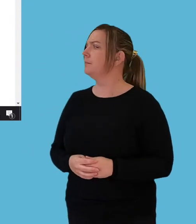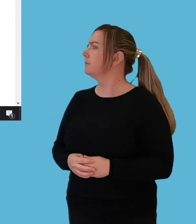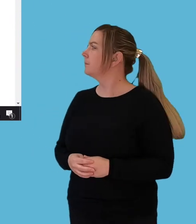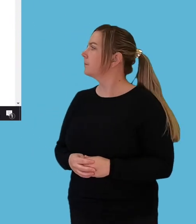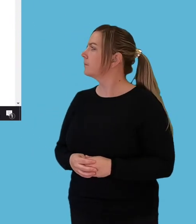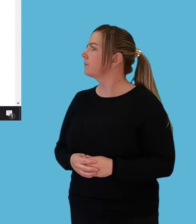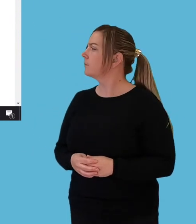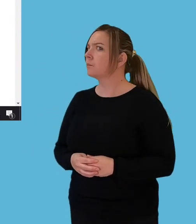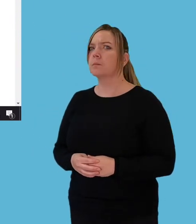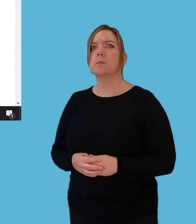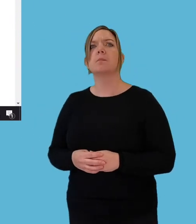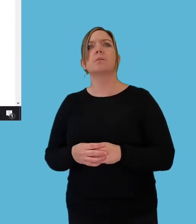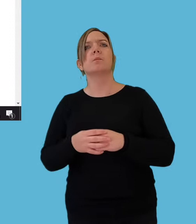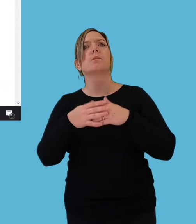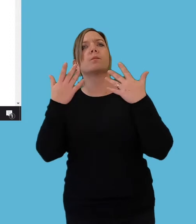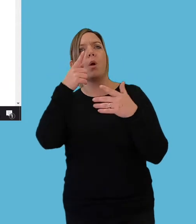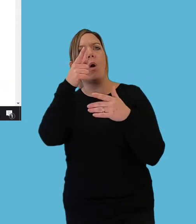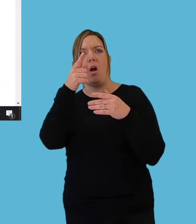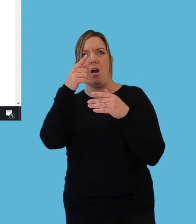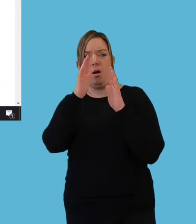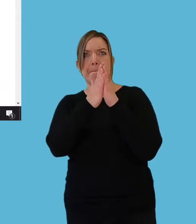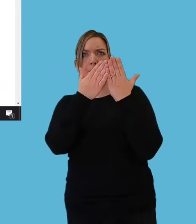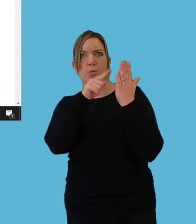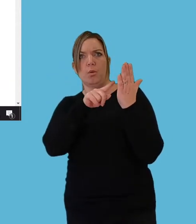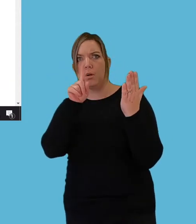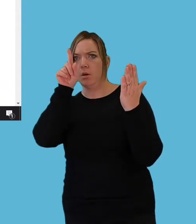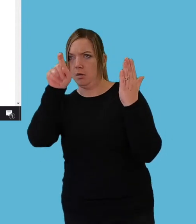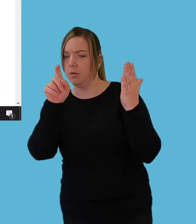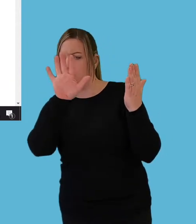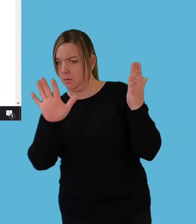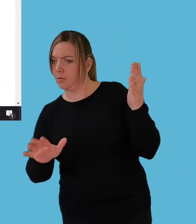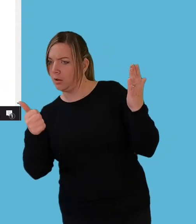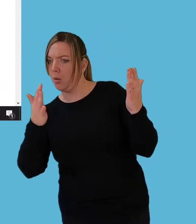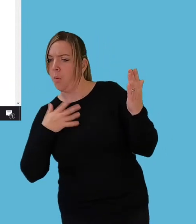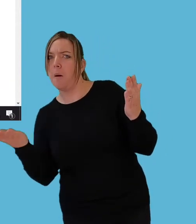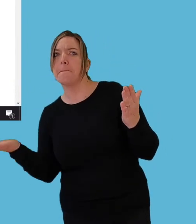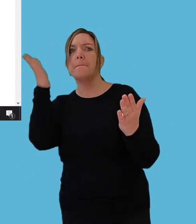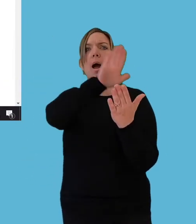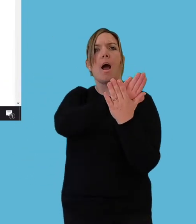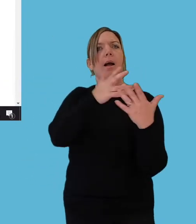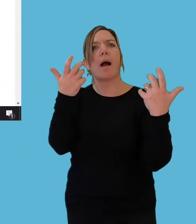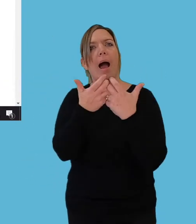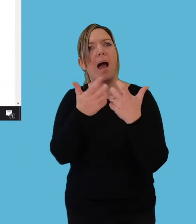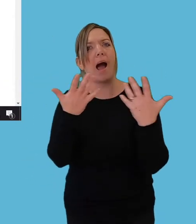If you go in to a book, you might be wondering 'okay, I've read the content here but how do I actually get back to the main page?'